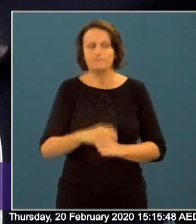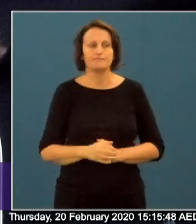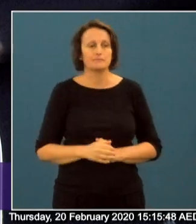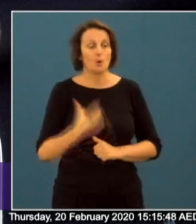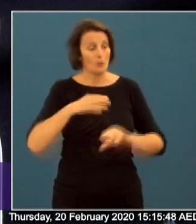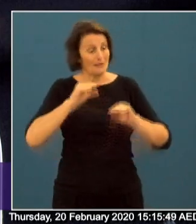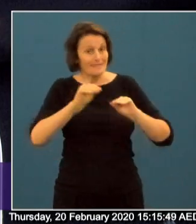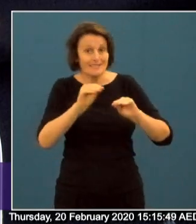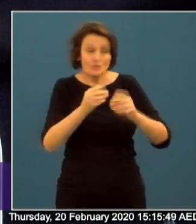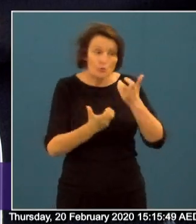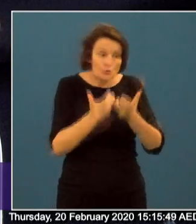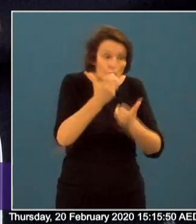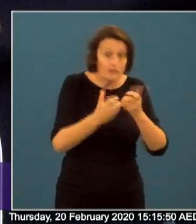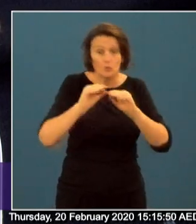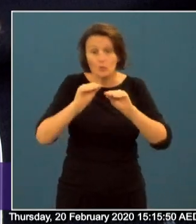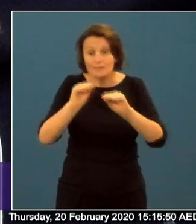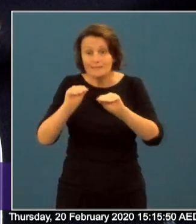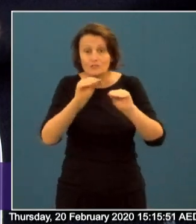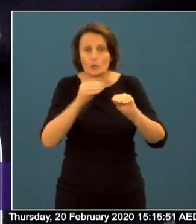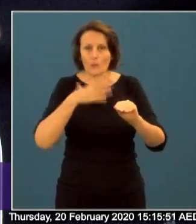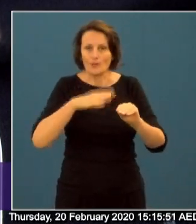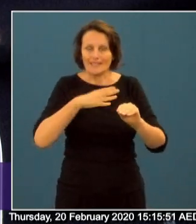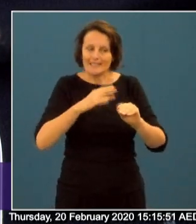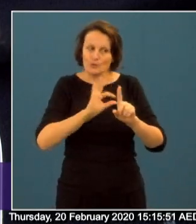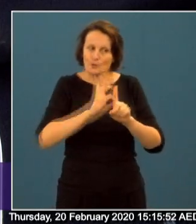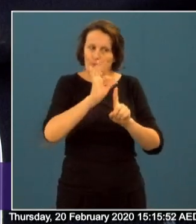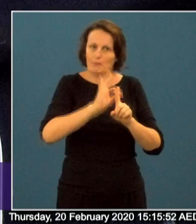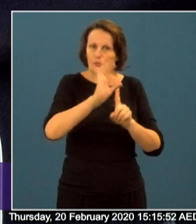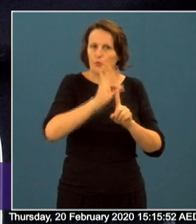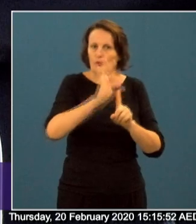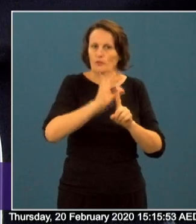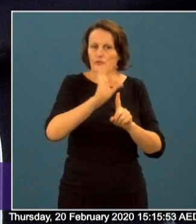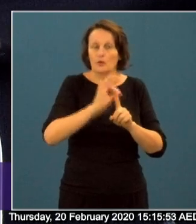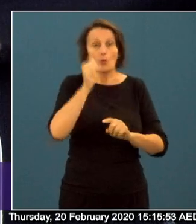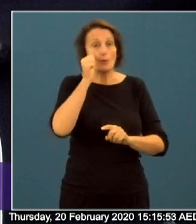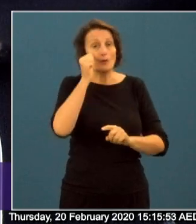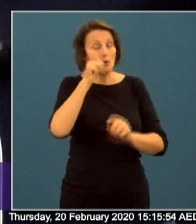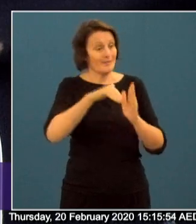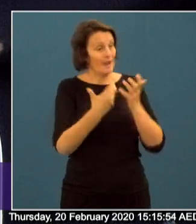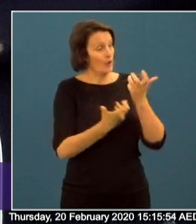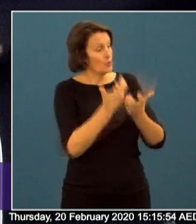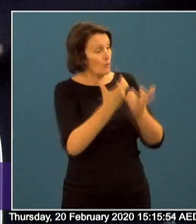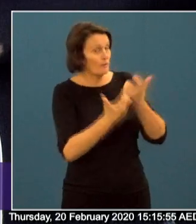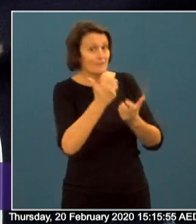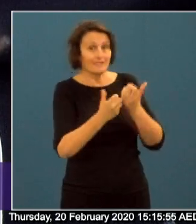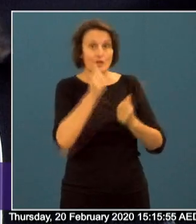And I think that while curricula are increasingly recognising and mentioning people with intellectual —